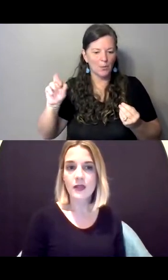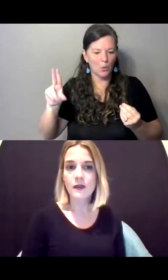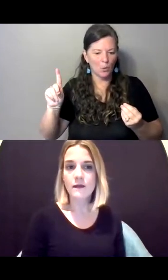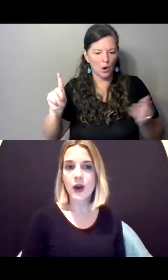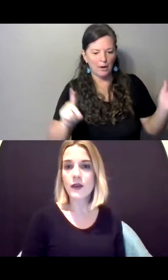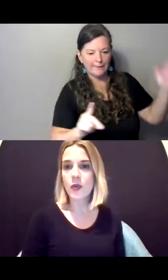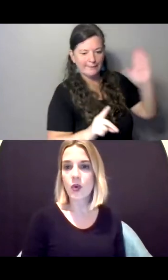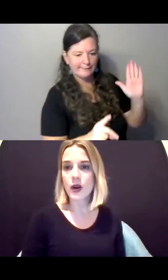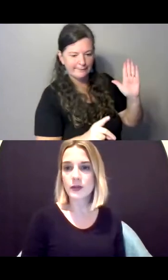the velvet board.